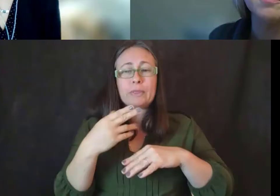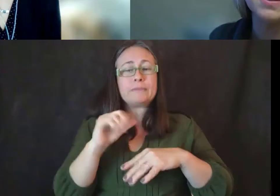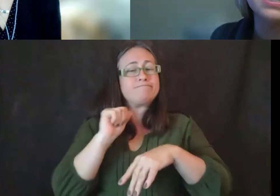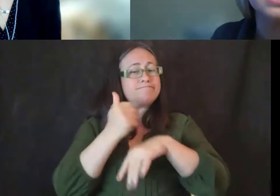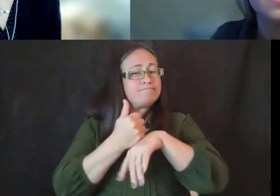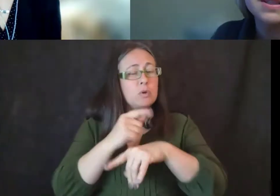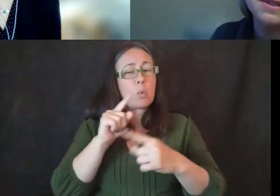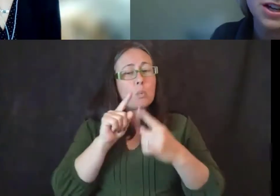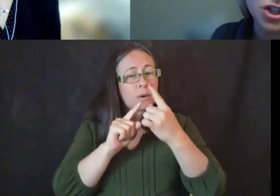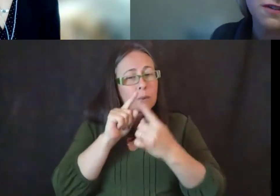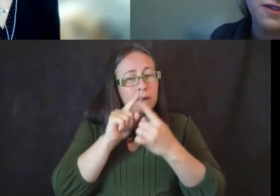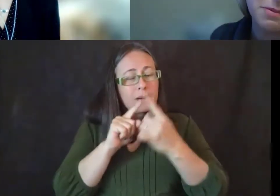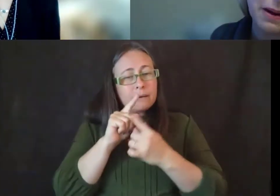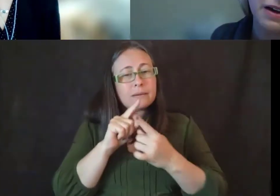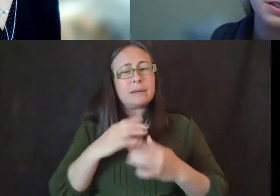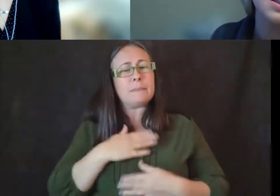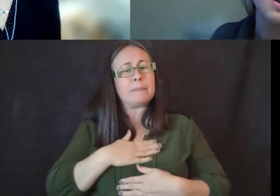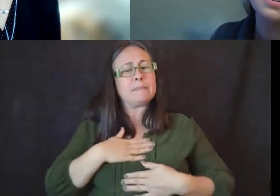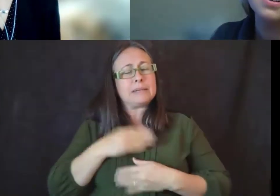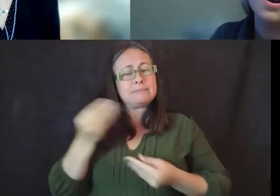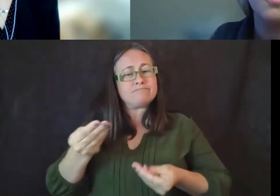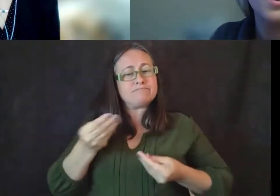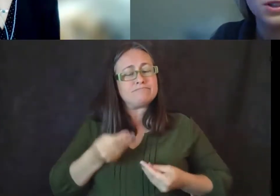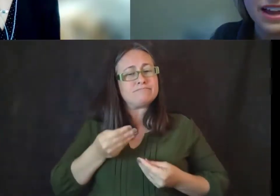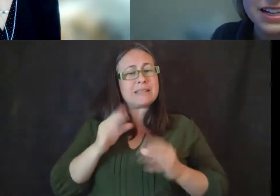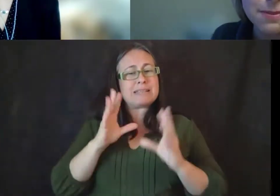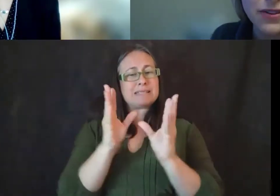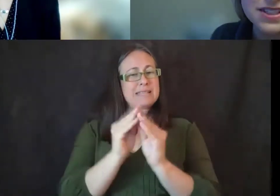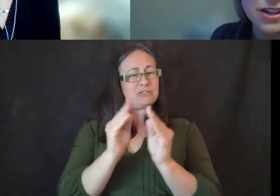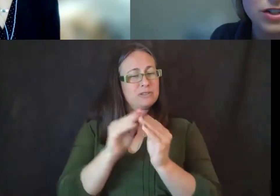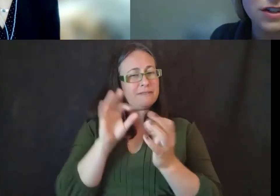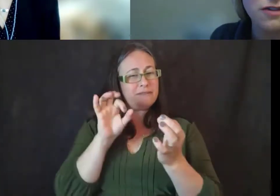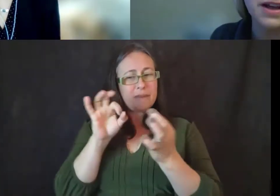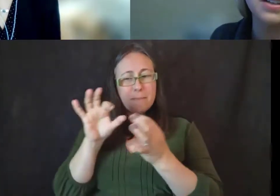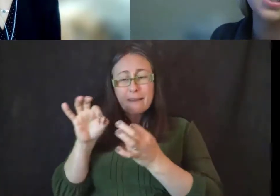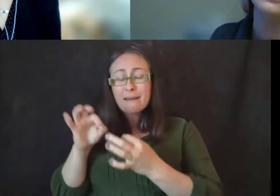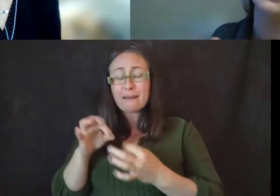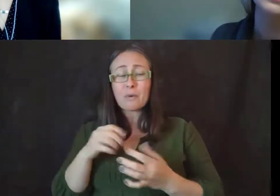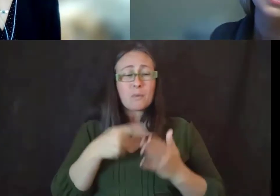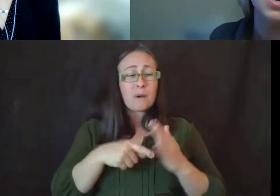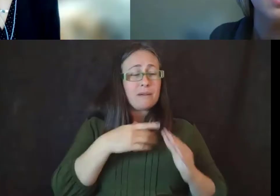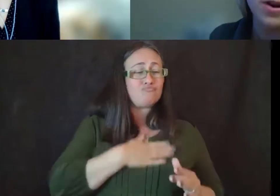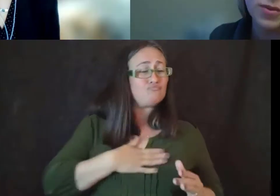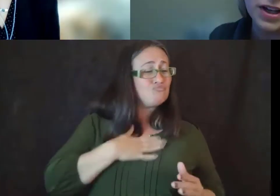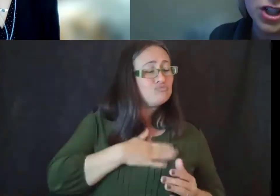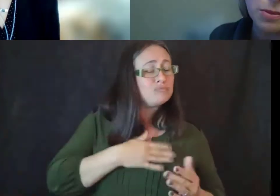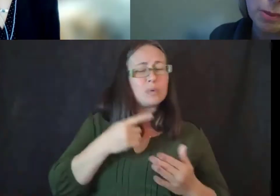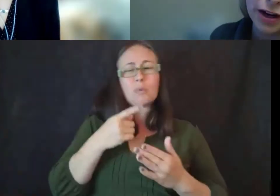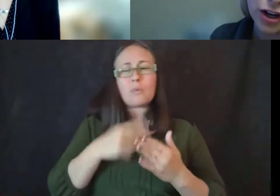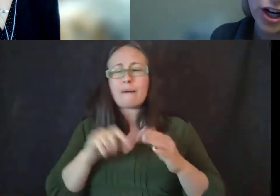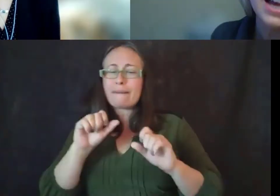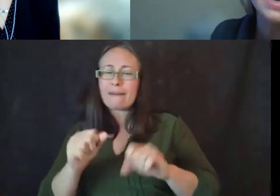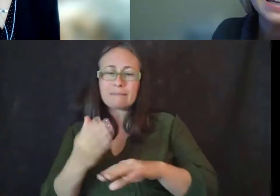and please give us some session feedback. Let us know what you liked about the sessions you've been to, what we could do better.